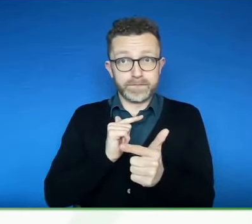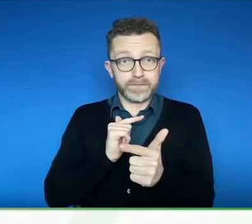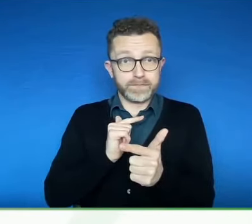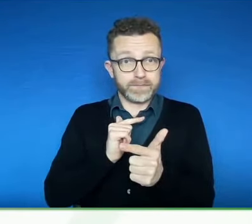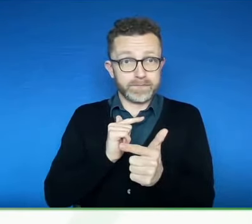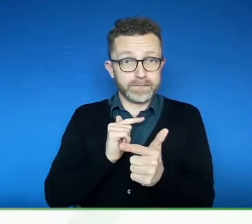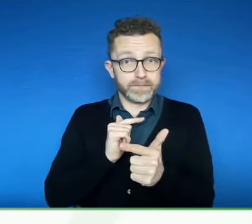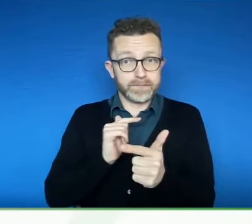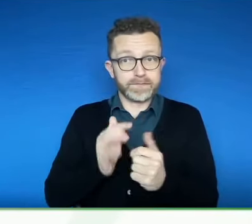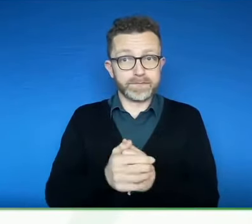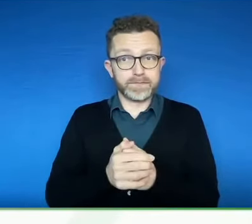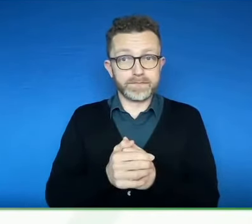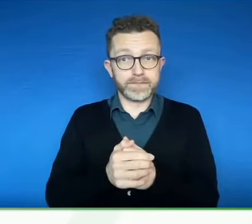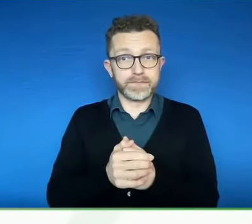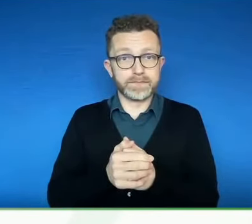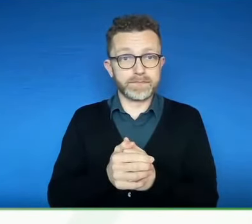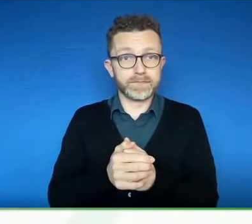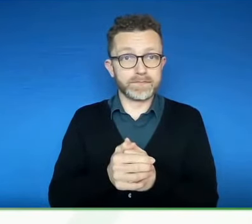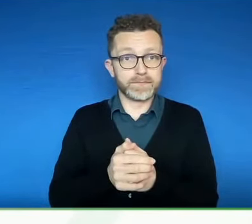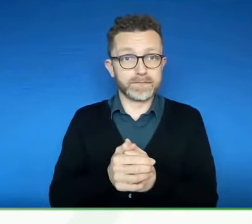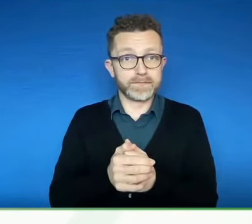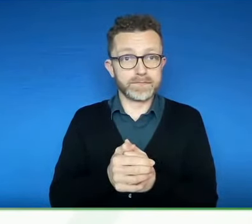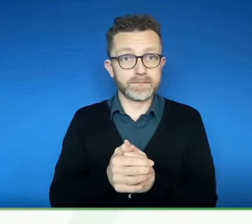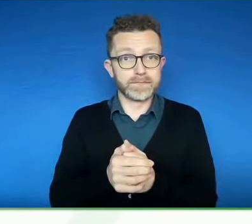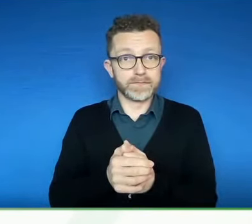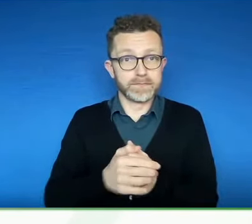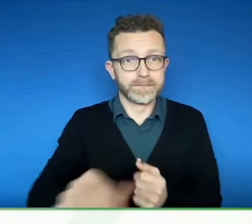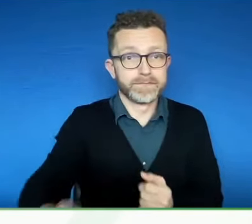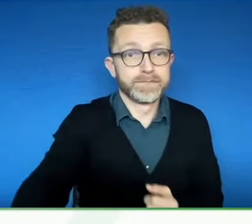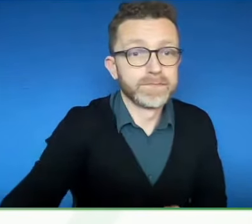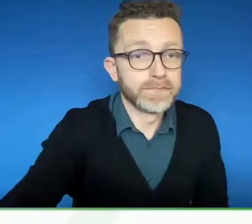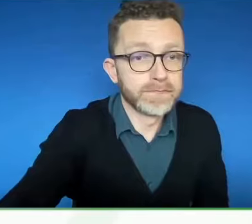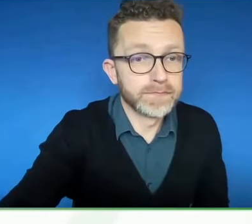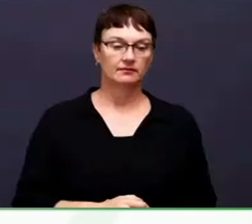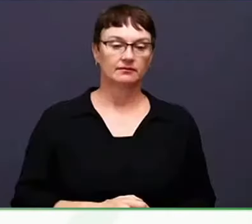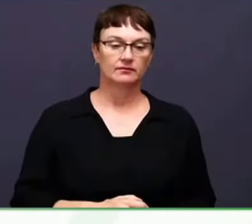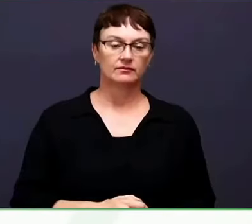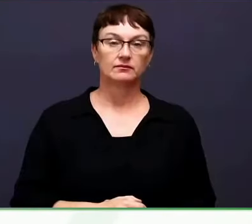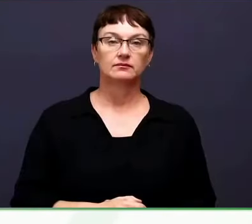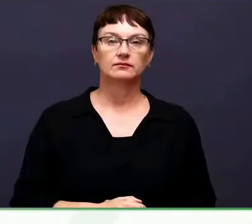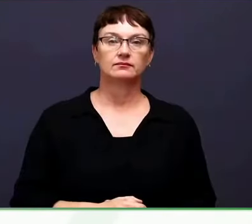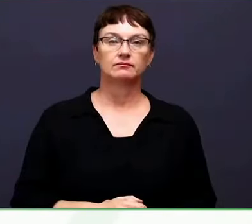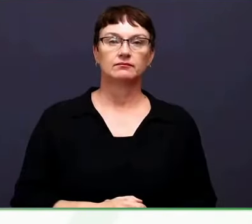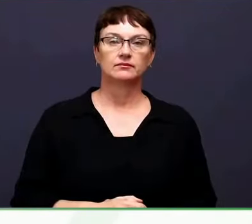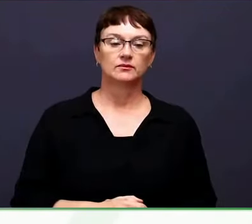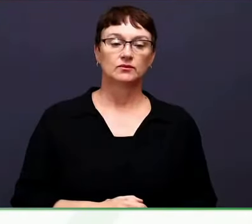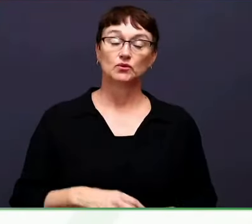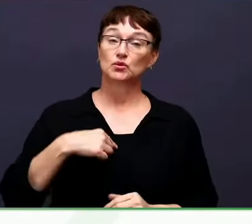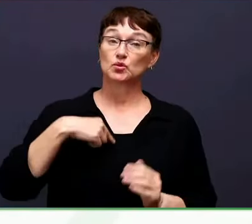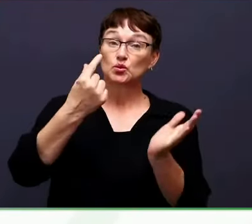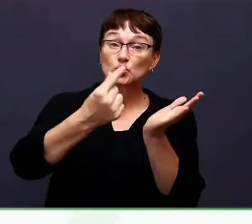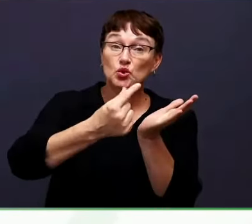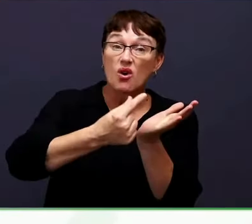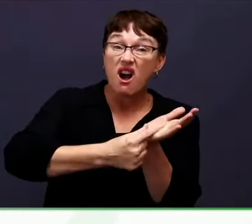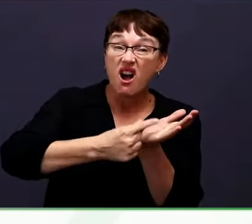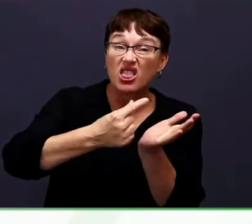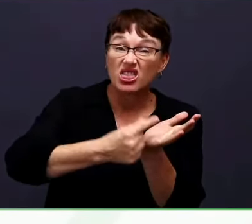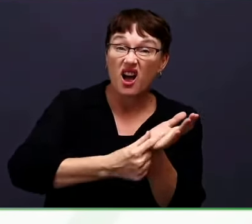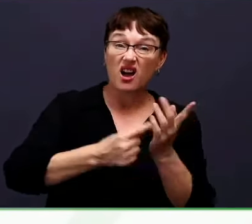of being institutionalised. And now UNSAI wants to replicate this.